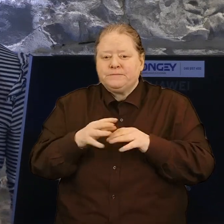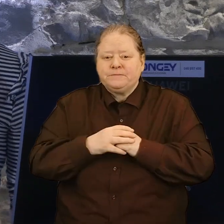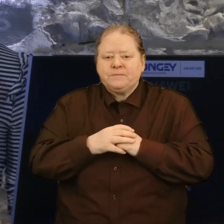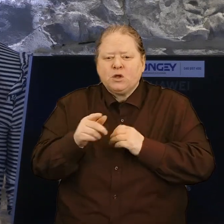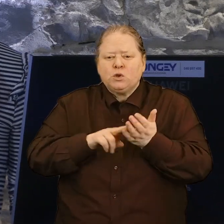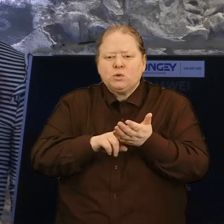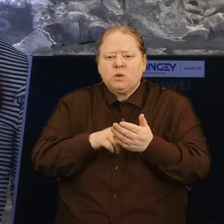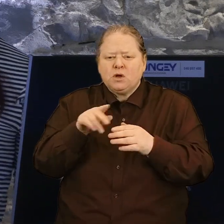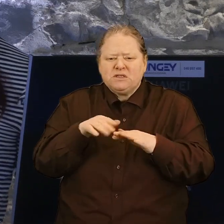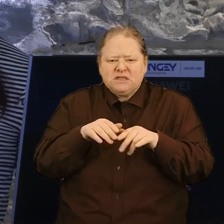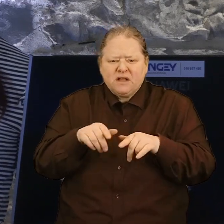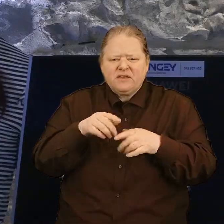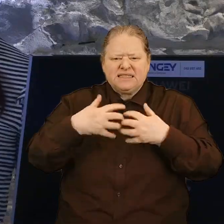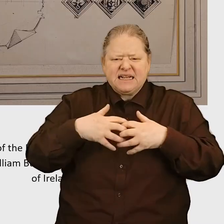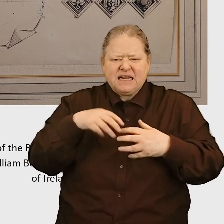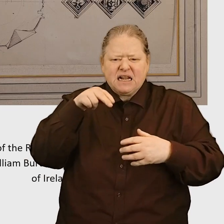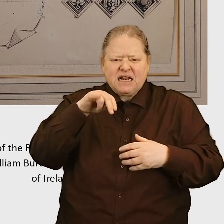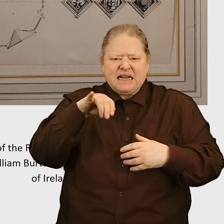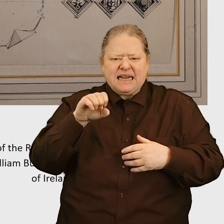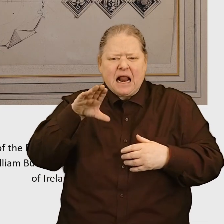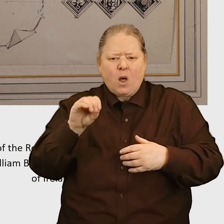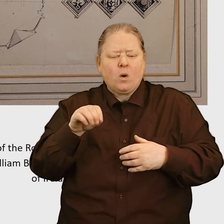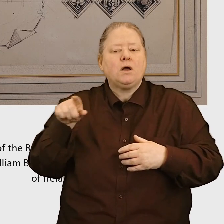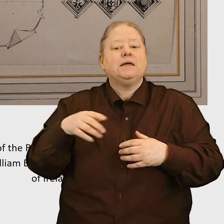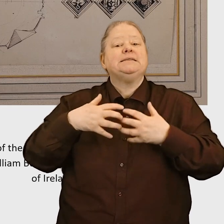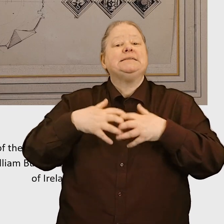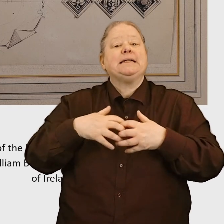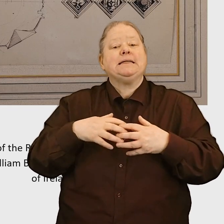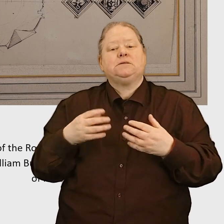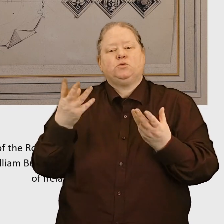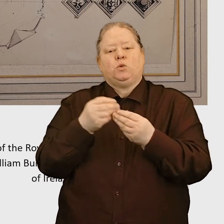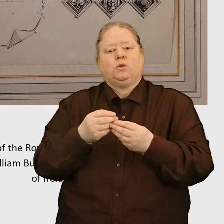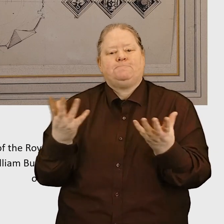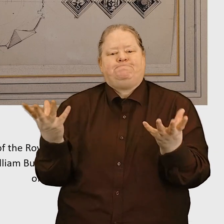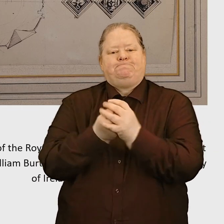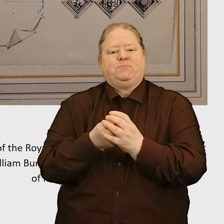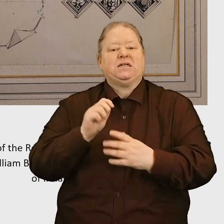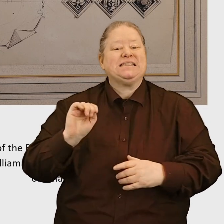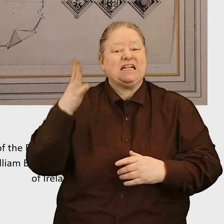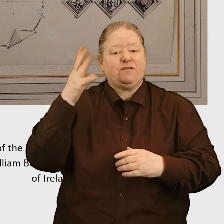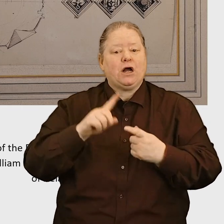they're using, where is it the, technique niello, a technique composing an amalgamation of silver and sulphur, which